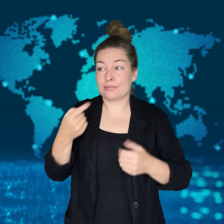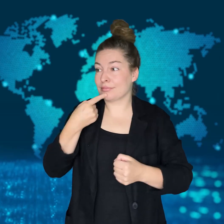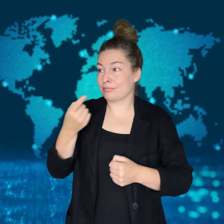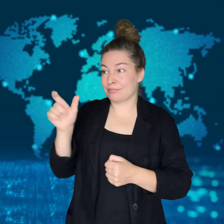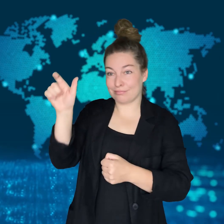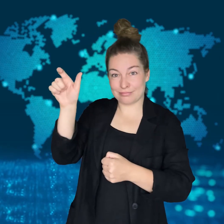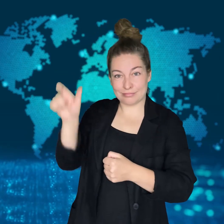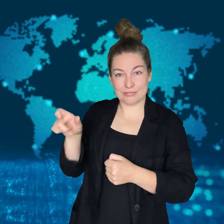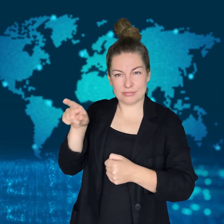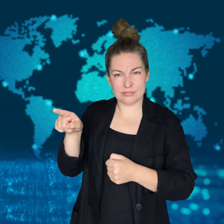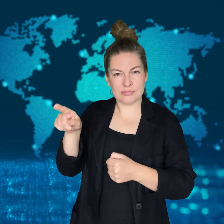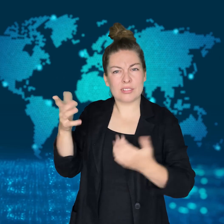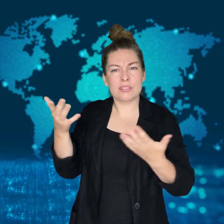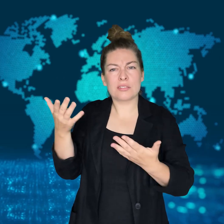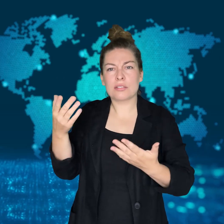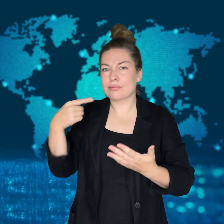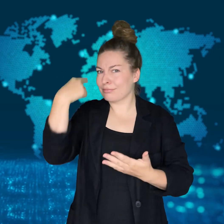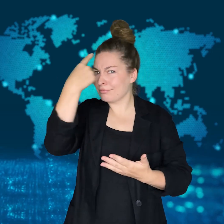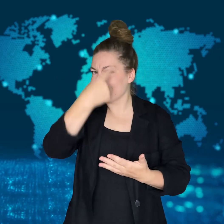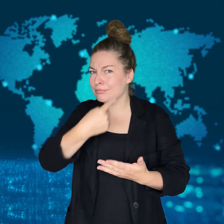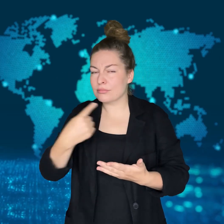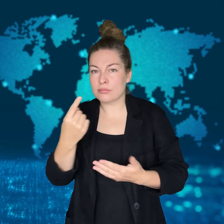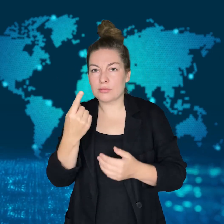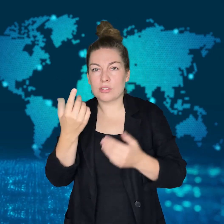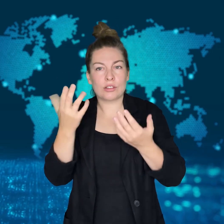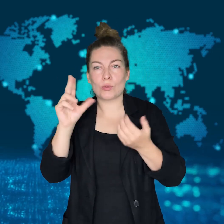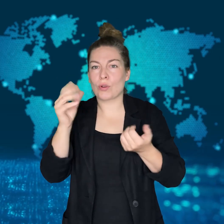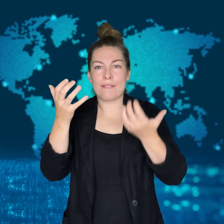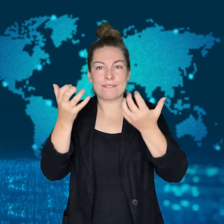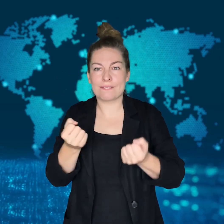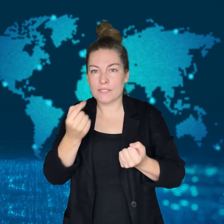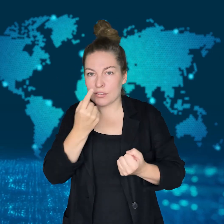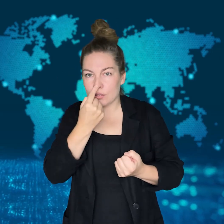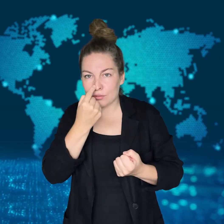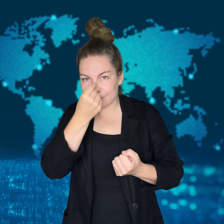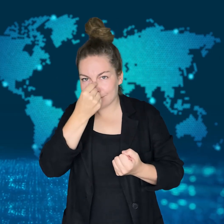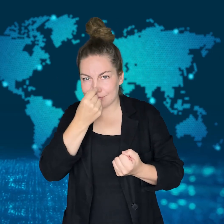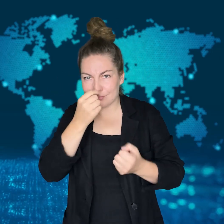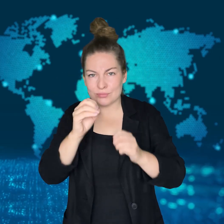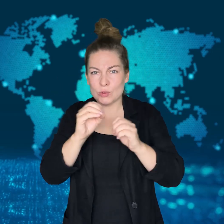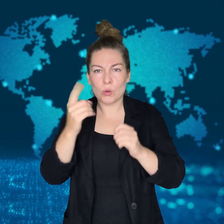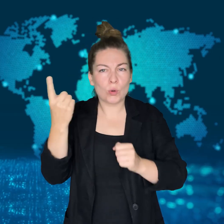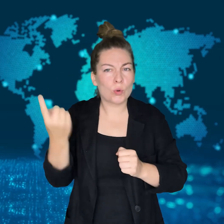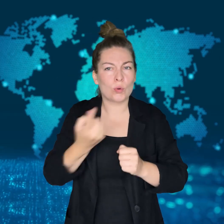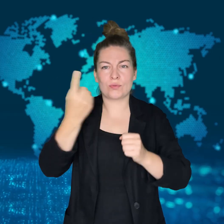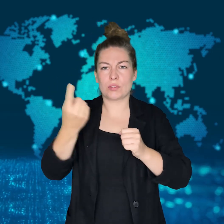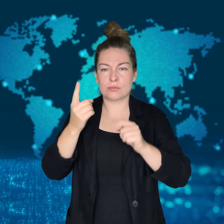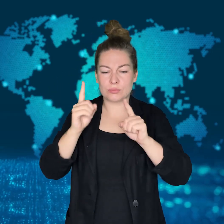They insist that they did not know sex would be involved